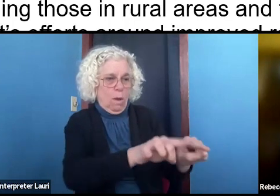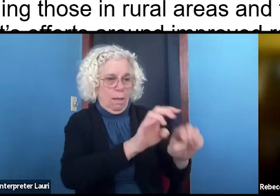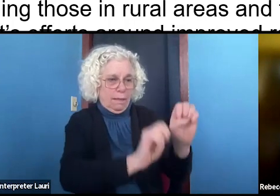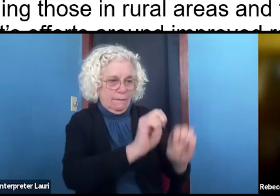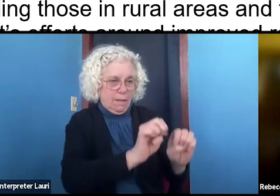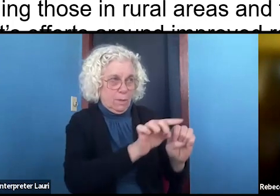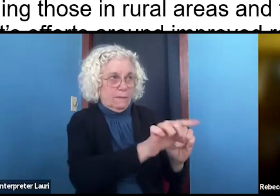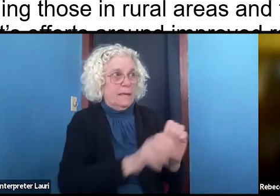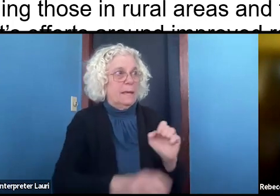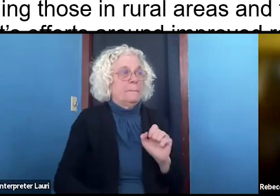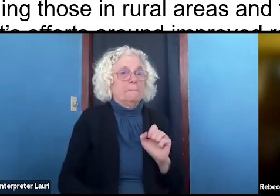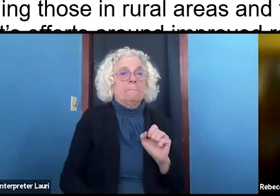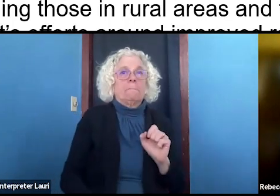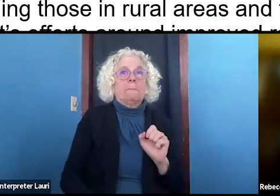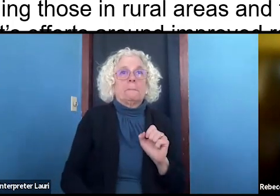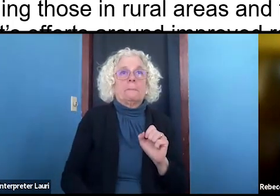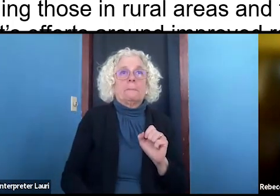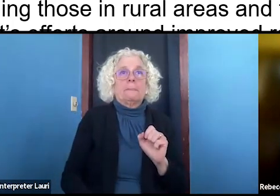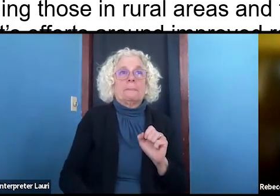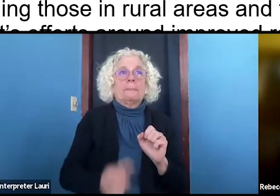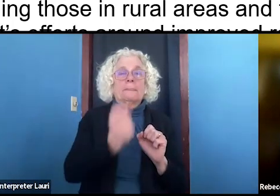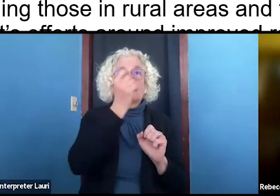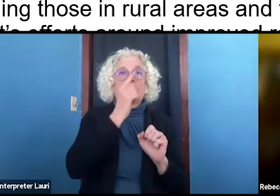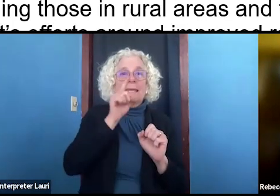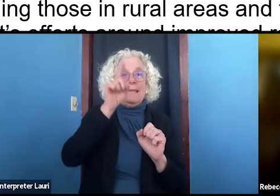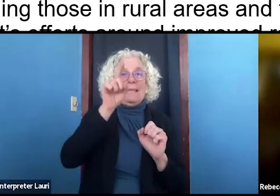Part of the importance here is that engaging and of people with lived